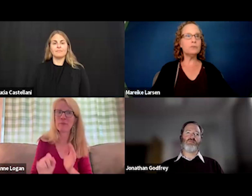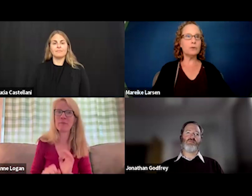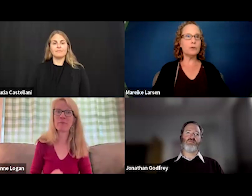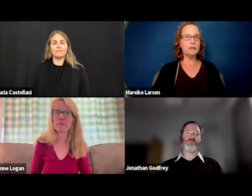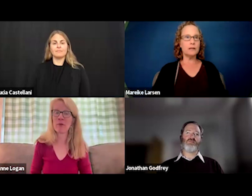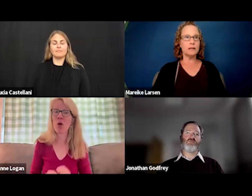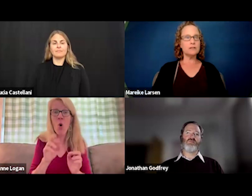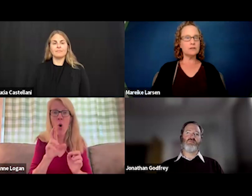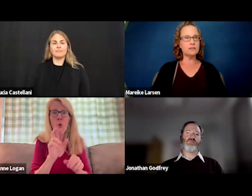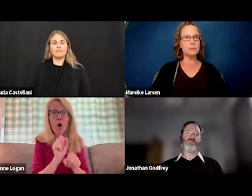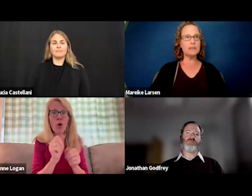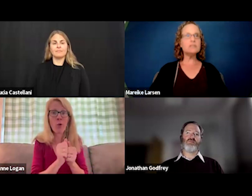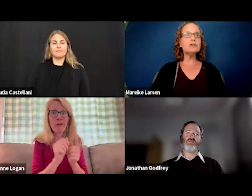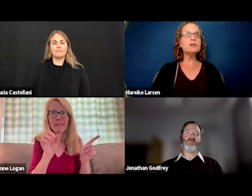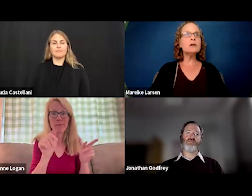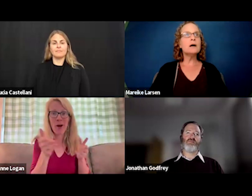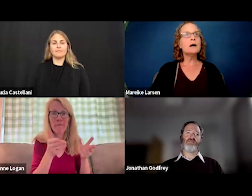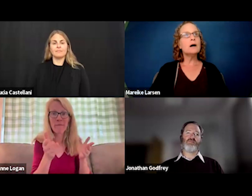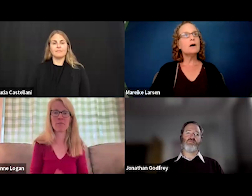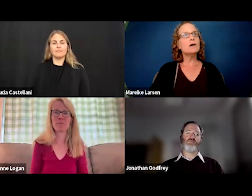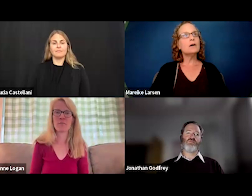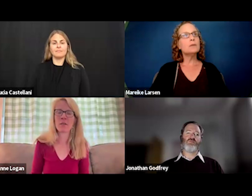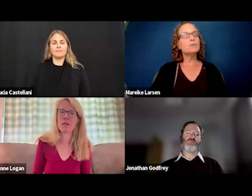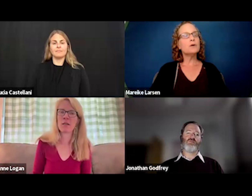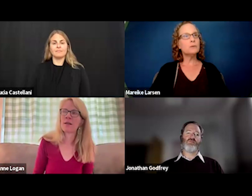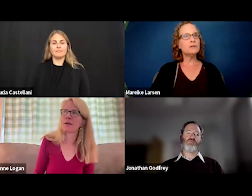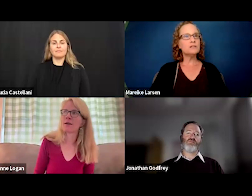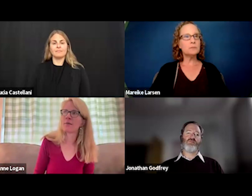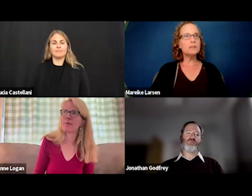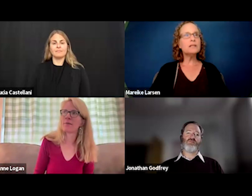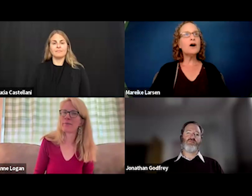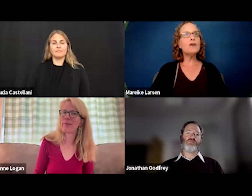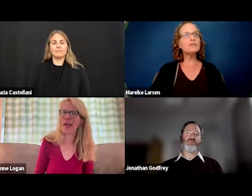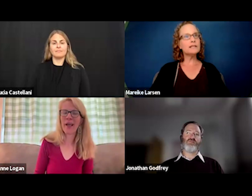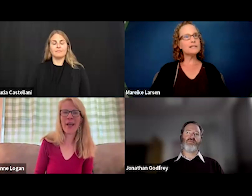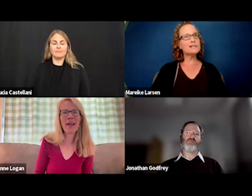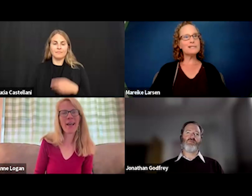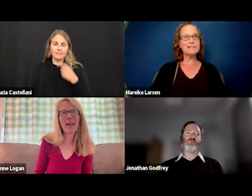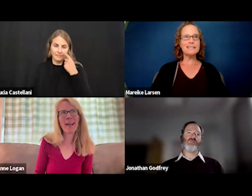before we start the semester, or working with the disability office.